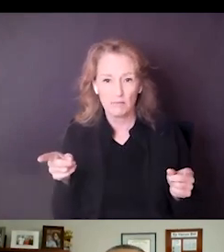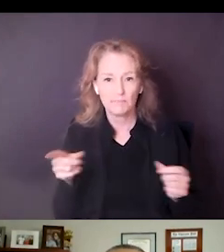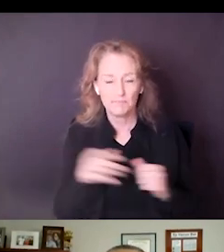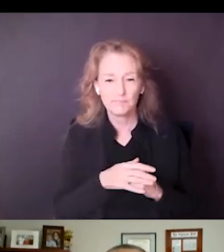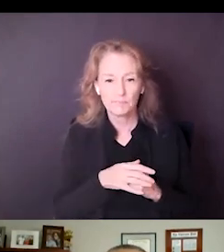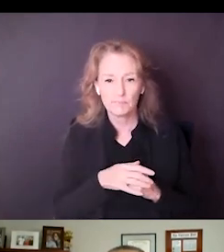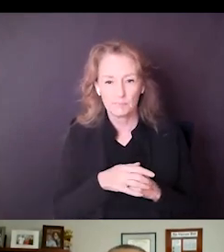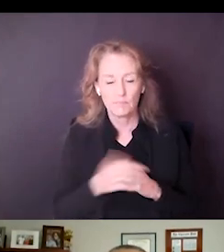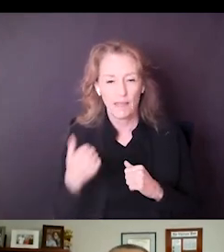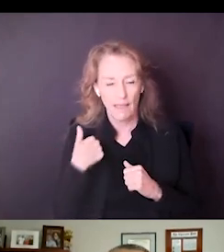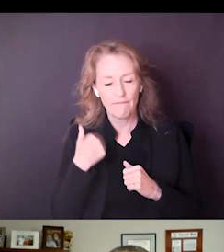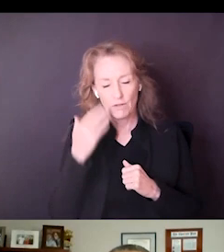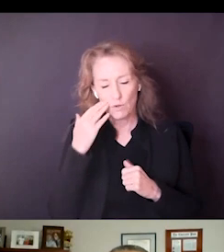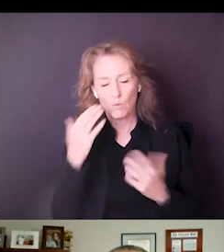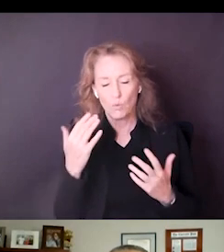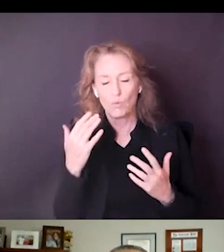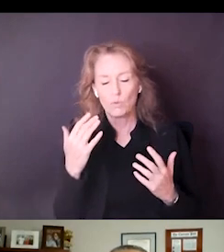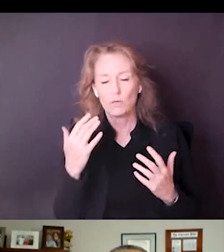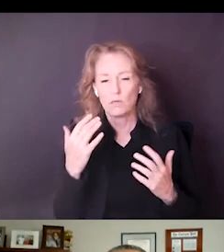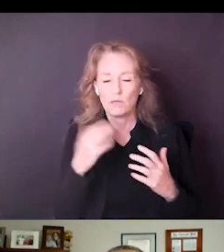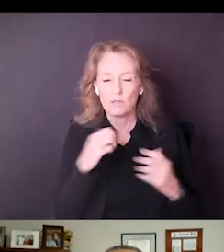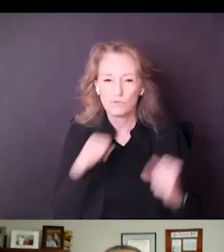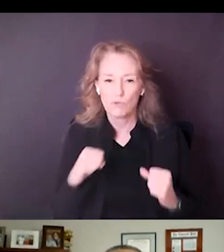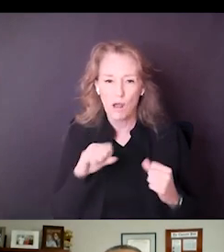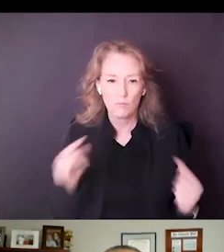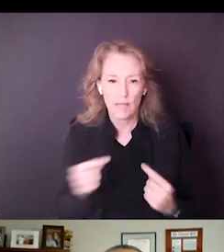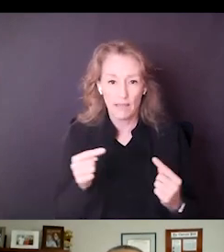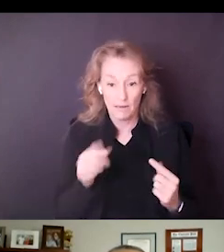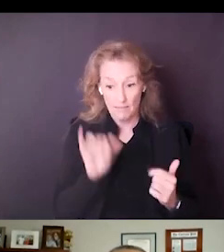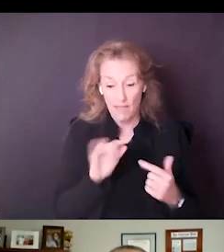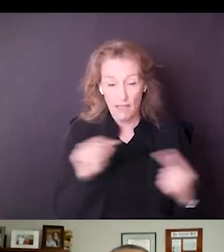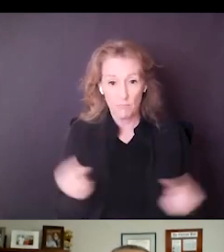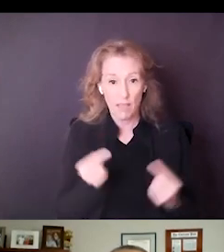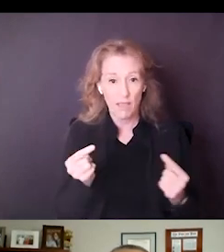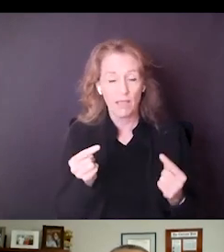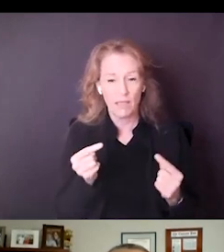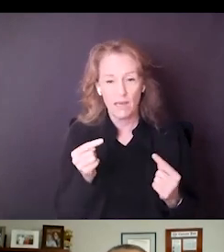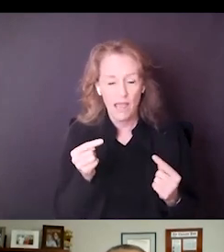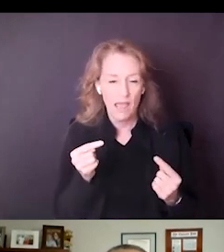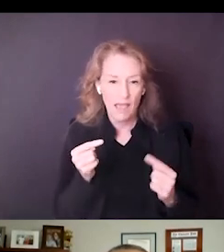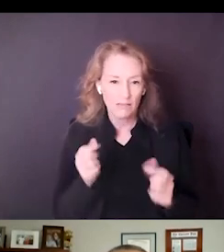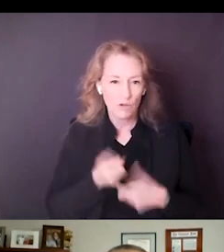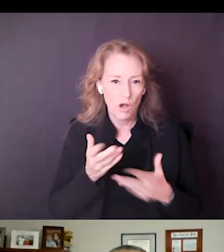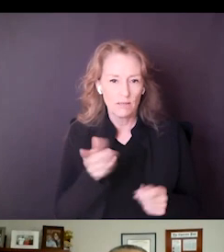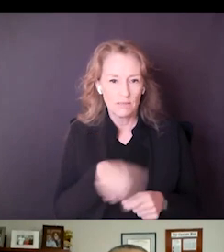PAIN AND THAT PAIN HAS CAUSED THEM TO LOSE A PIECE OF HUMANITY.